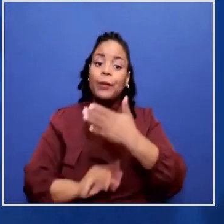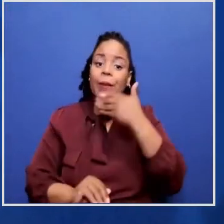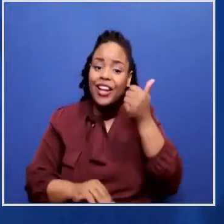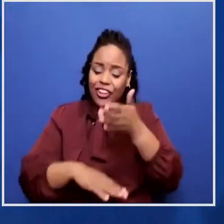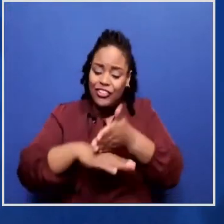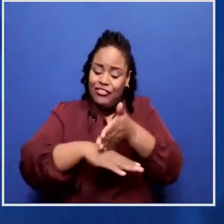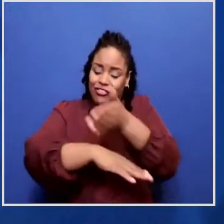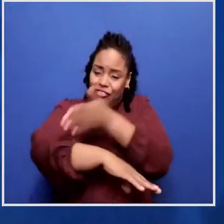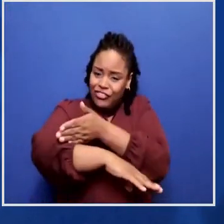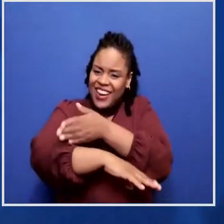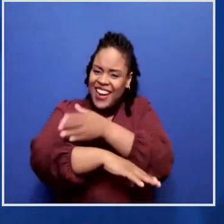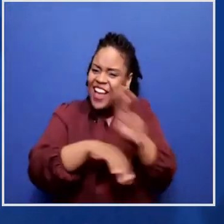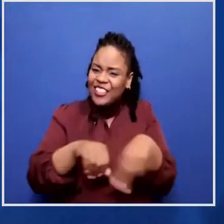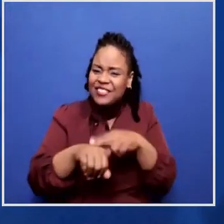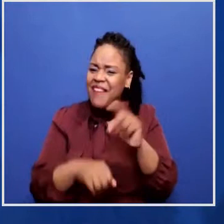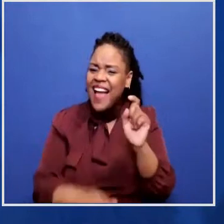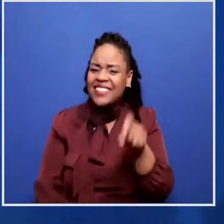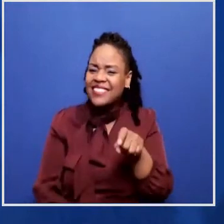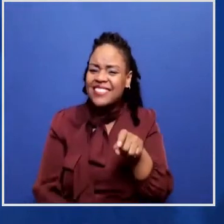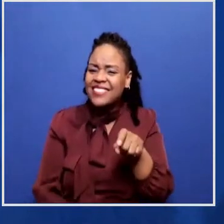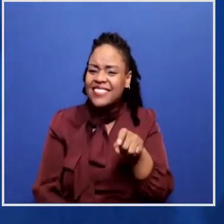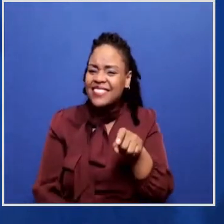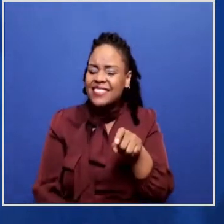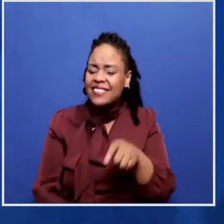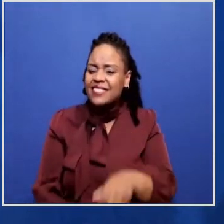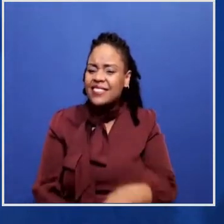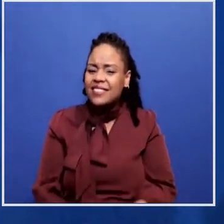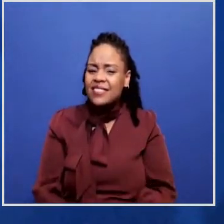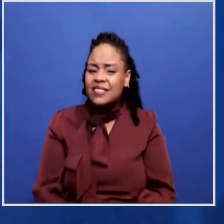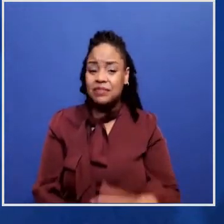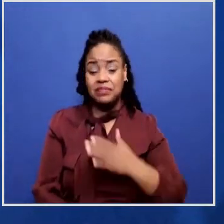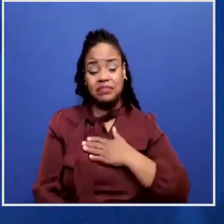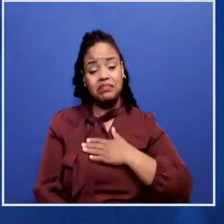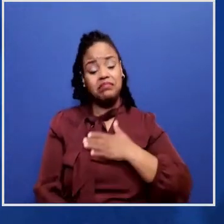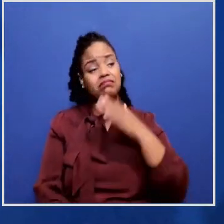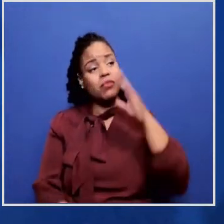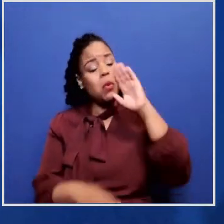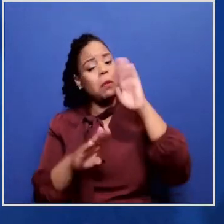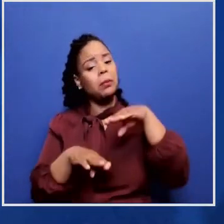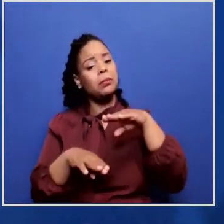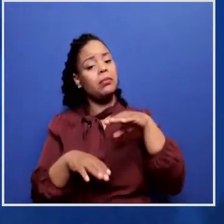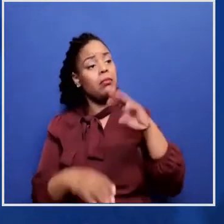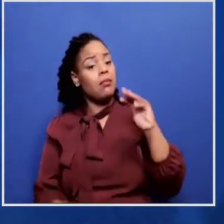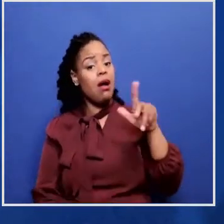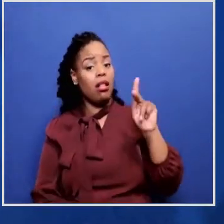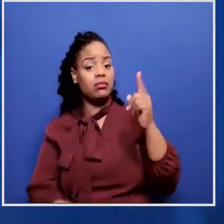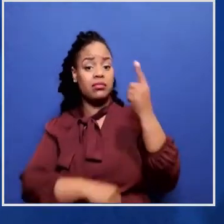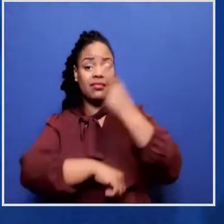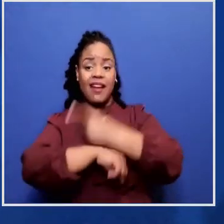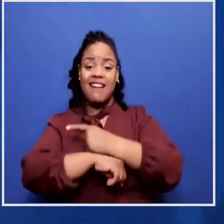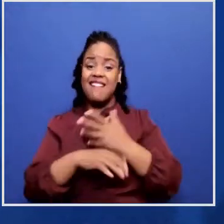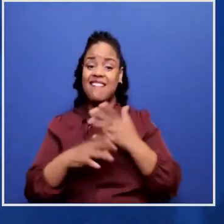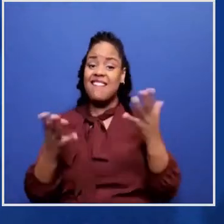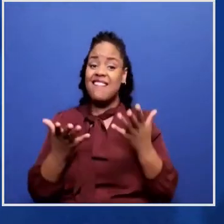BETTER NATION.